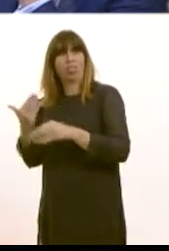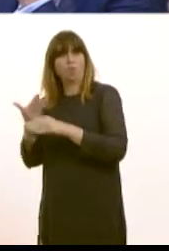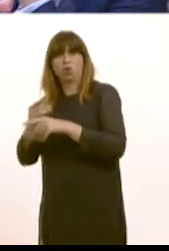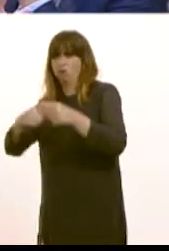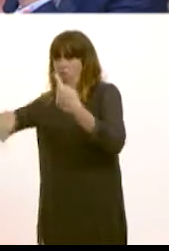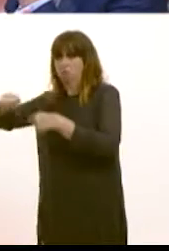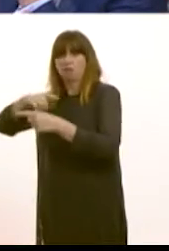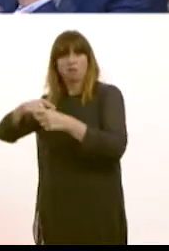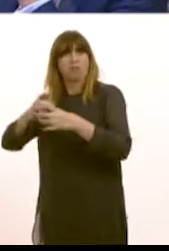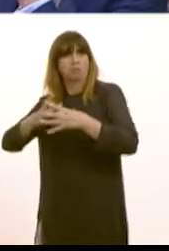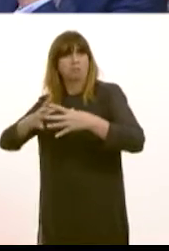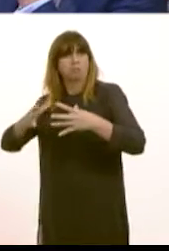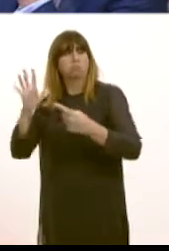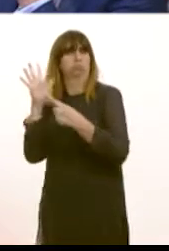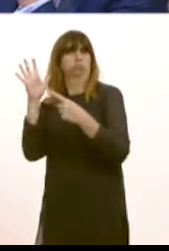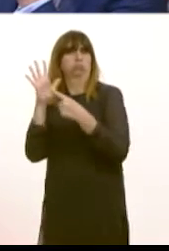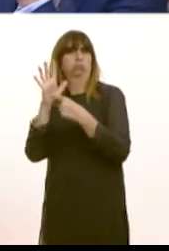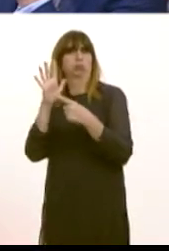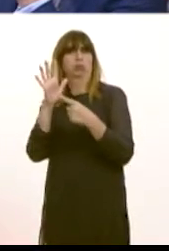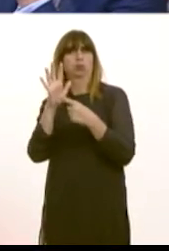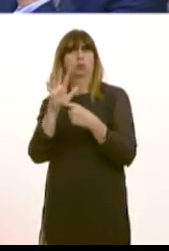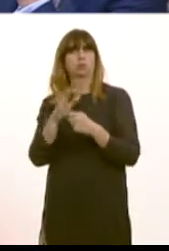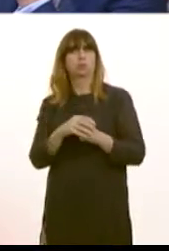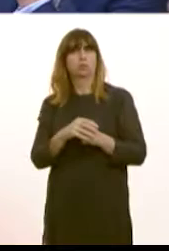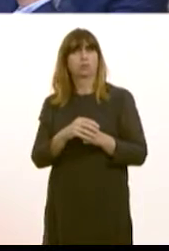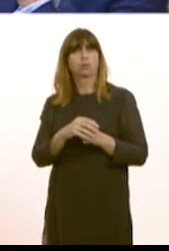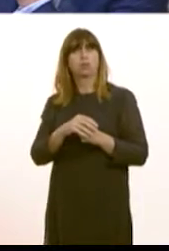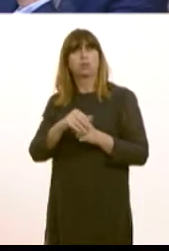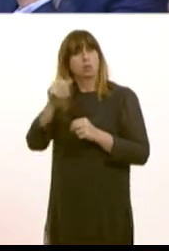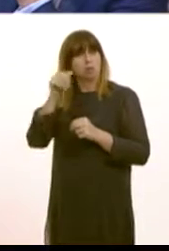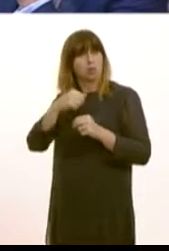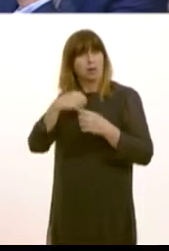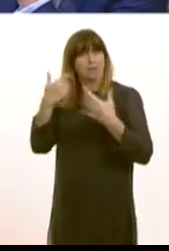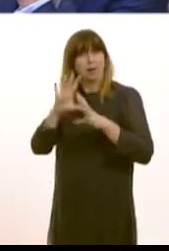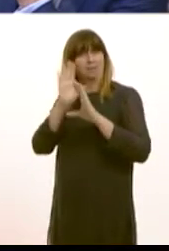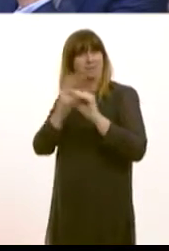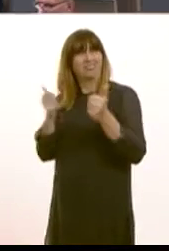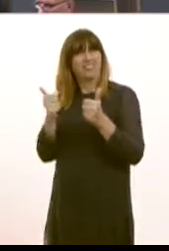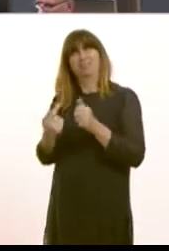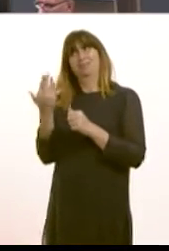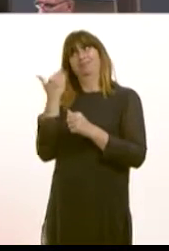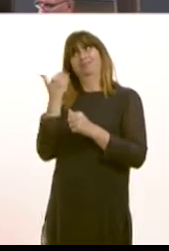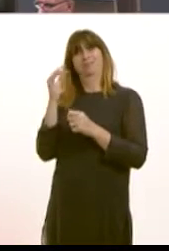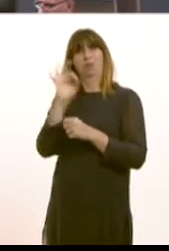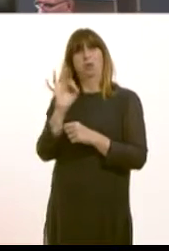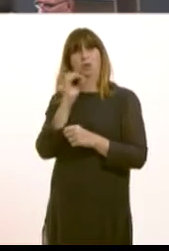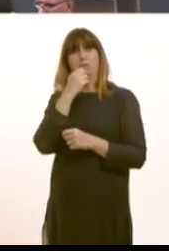into it, in some length, in terms of what weíre planning to do across Wales in my answer to question 1. Lee Waters: Thank you, First Minister.